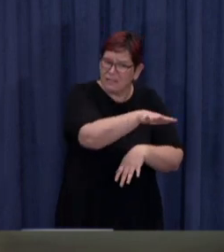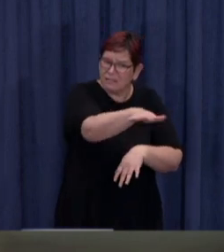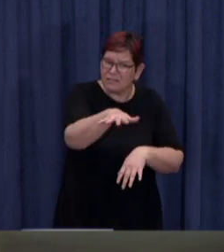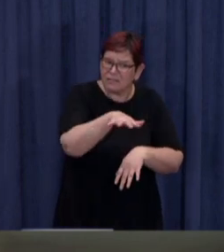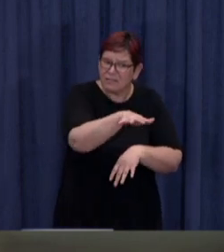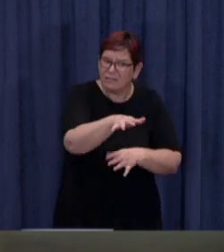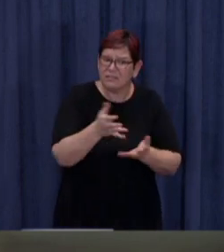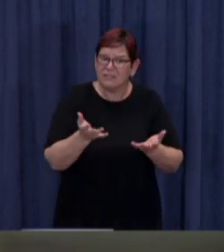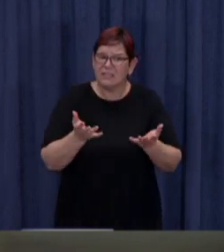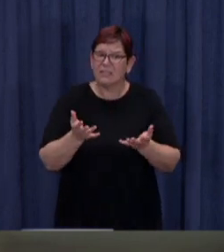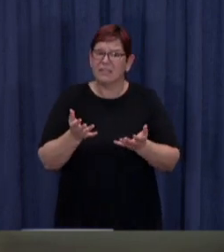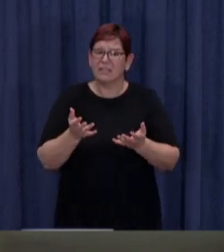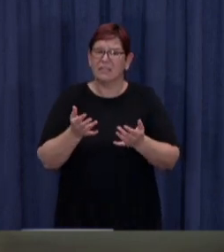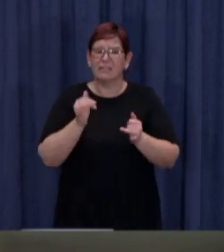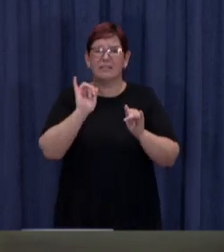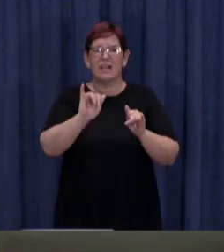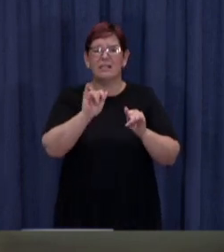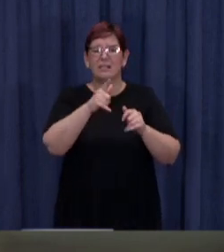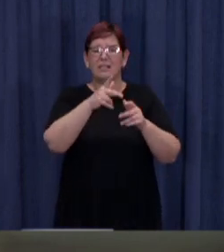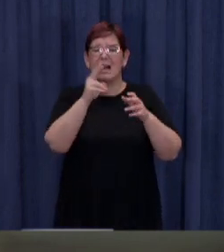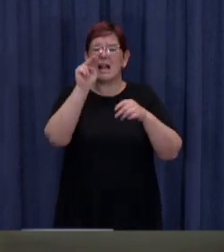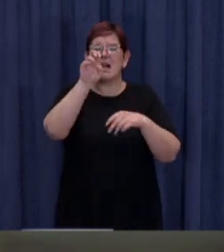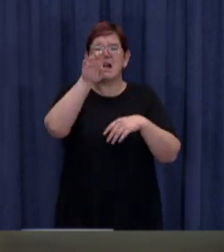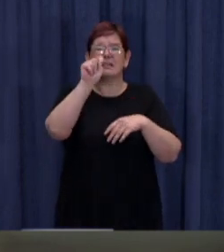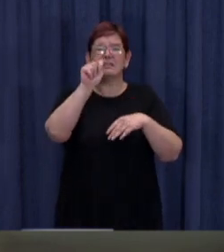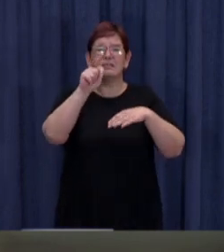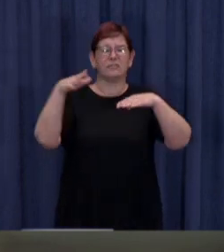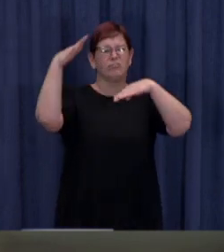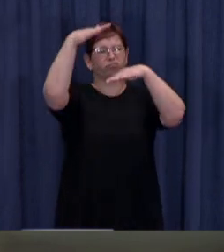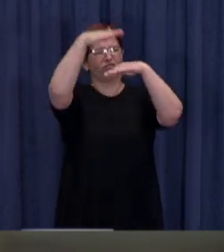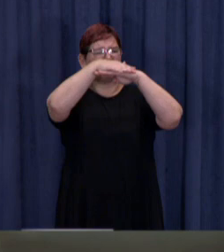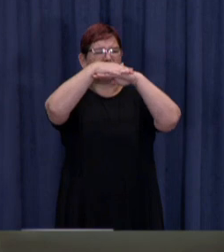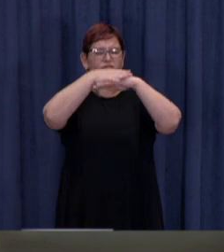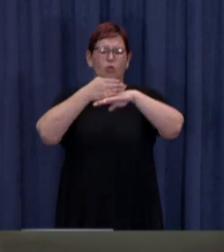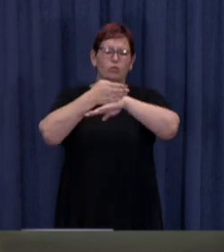end of the day that is was seriously concerning and a lot of people feel that